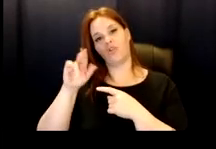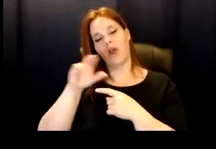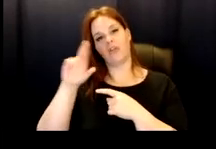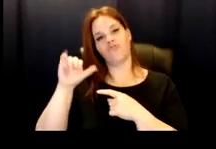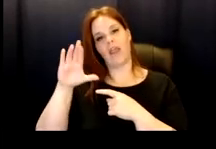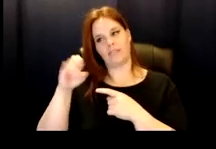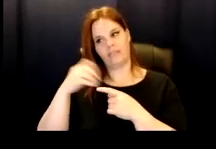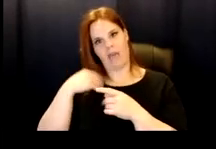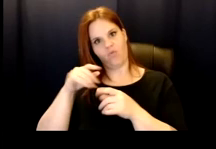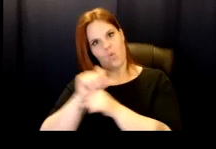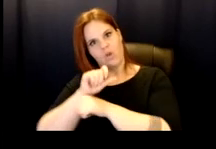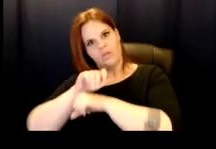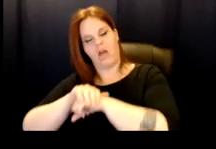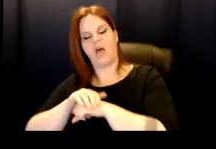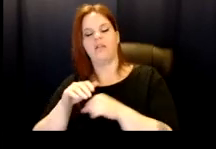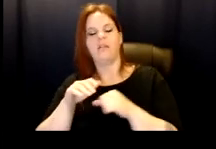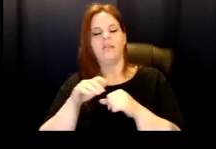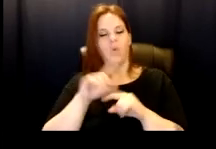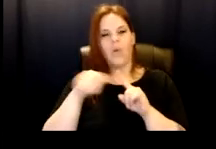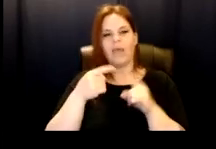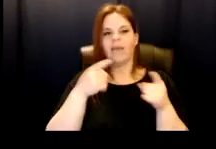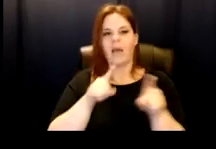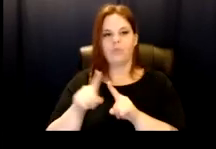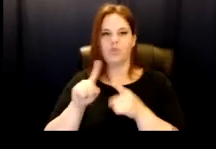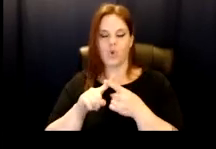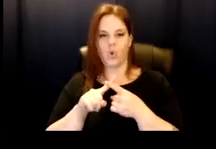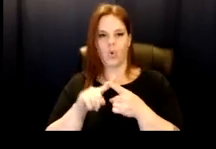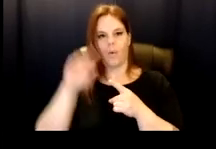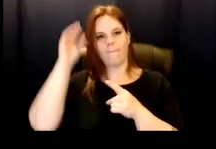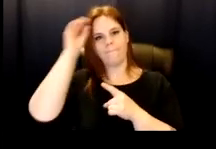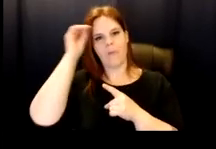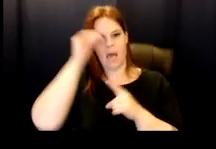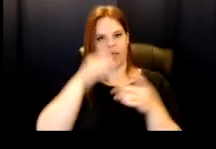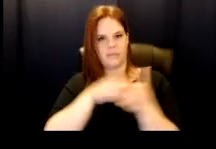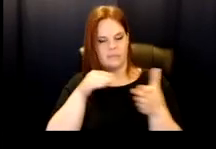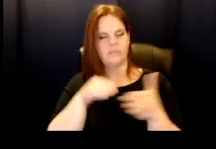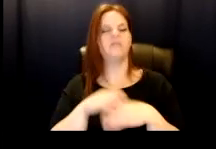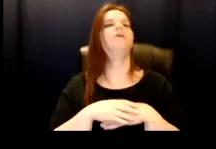need to do more work on that and literally talk about this issue at any chance we have.